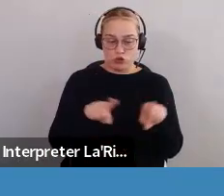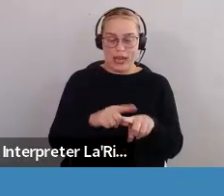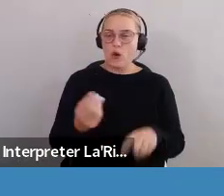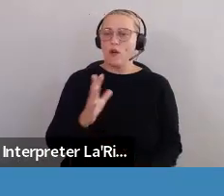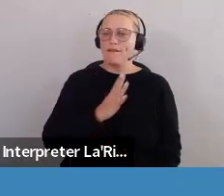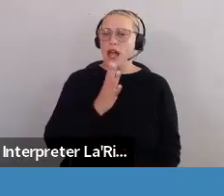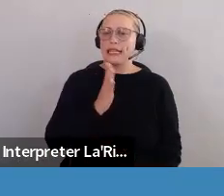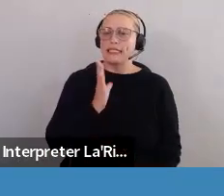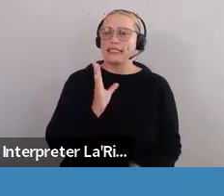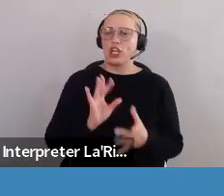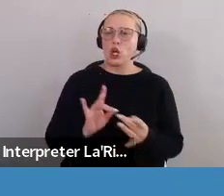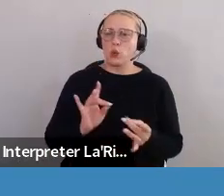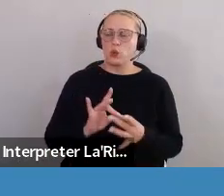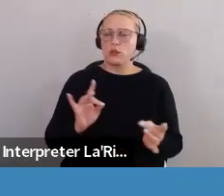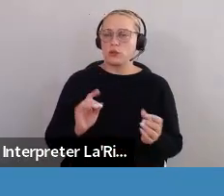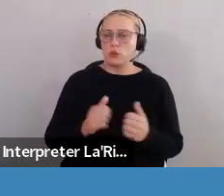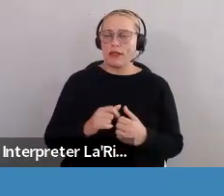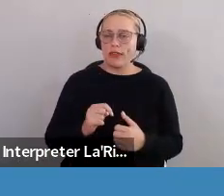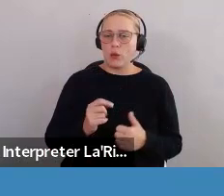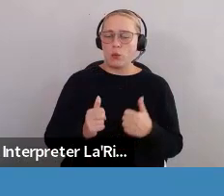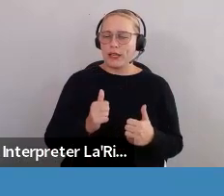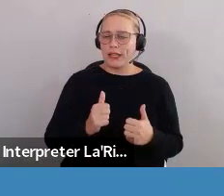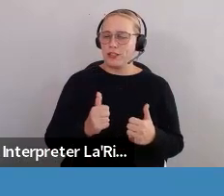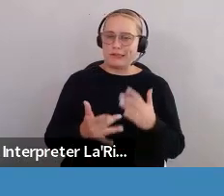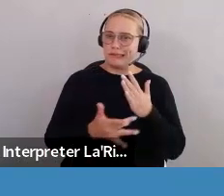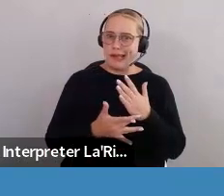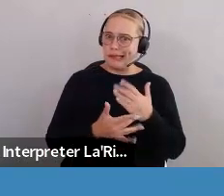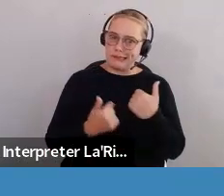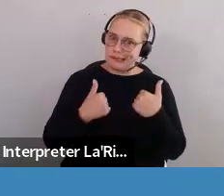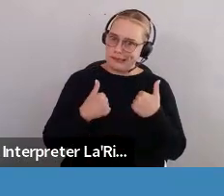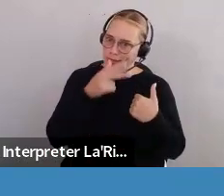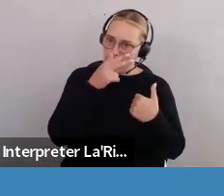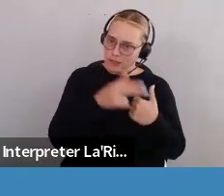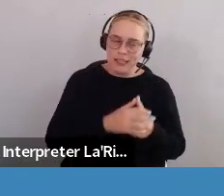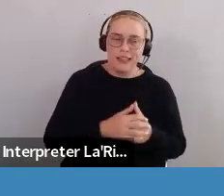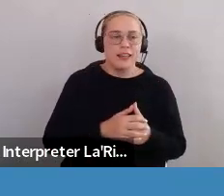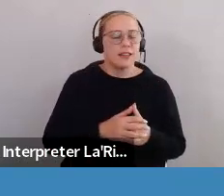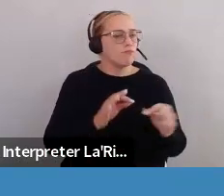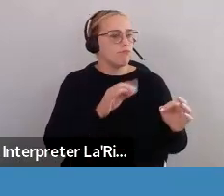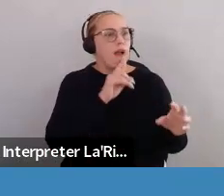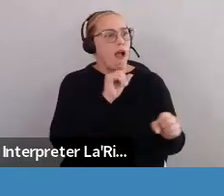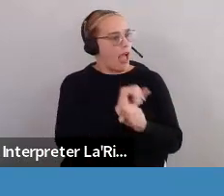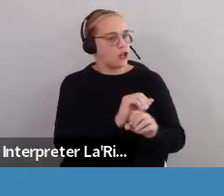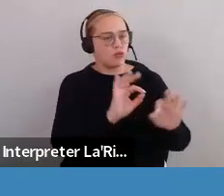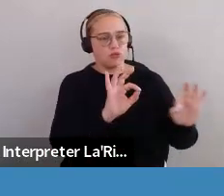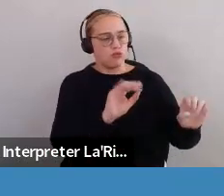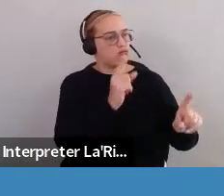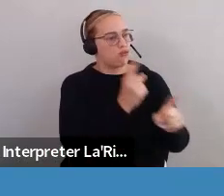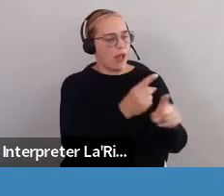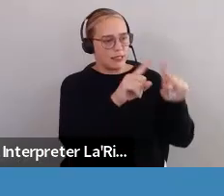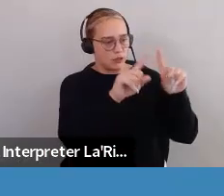slide that says the Americans With Disabilities Act and introduction. Do you see the actual screen or the fancy little notes screen?